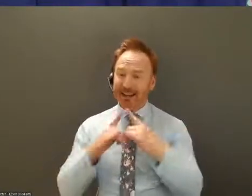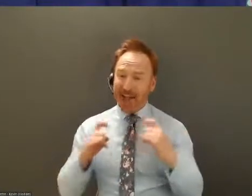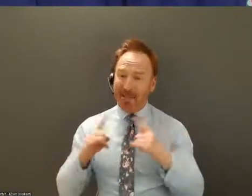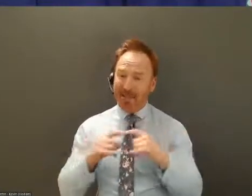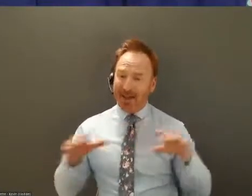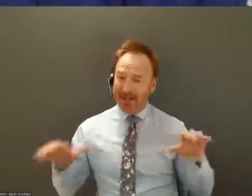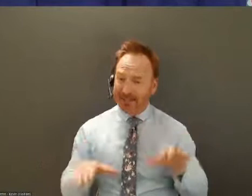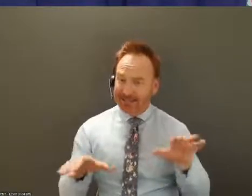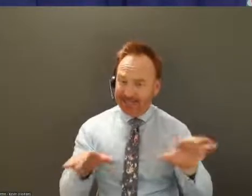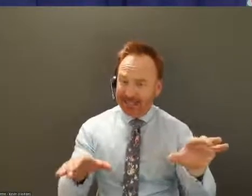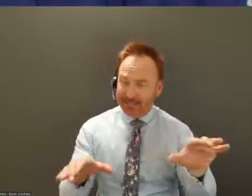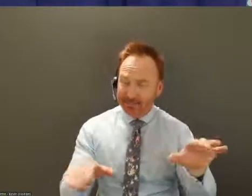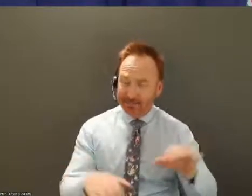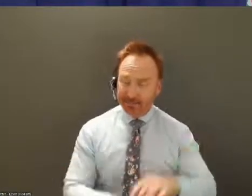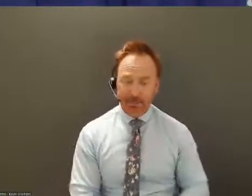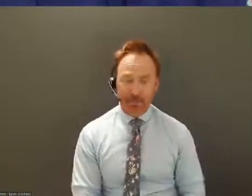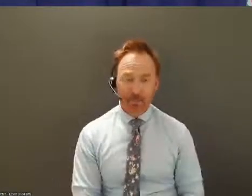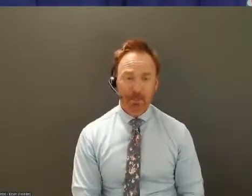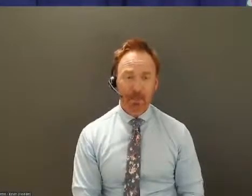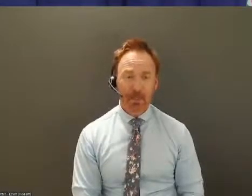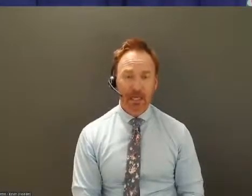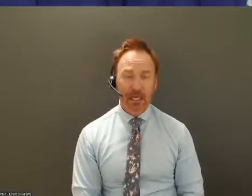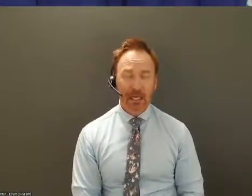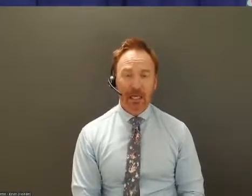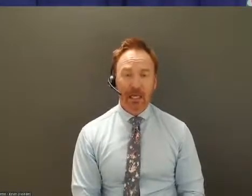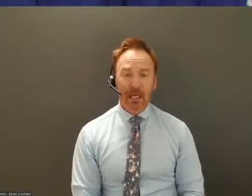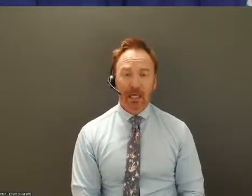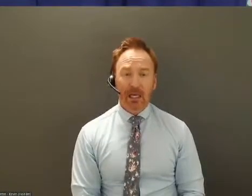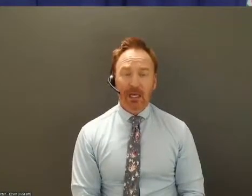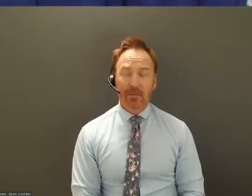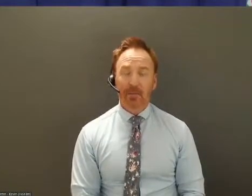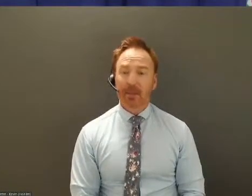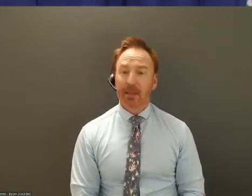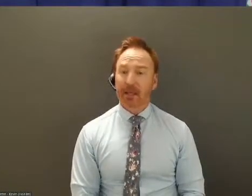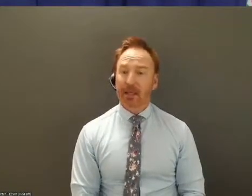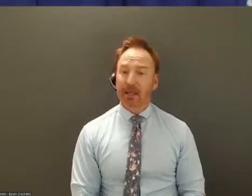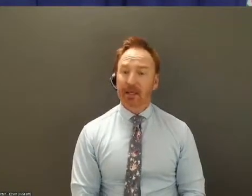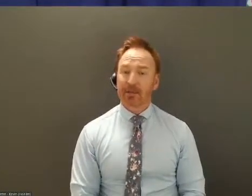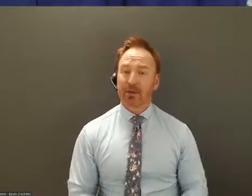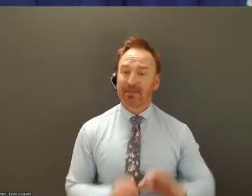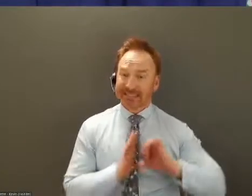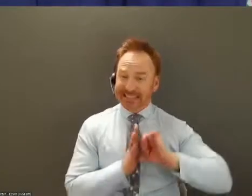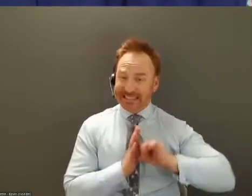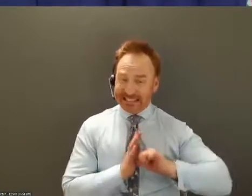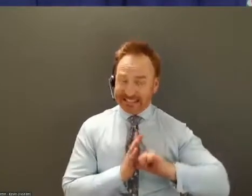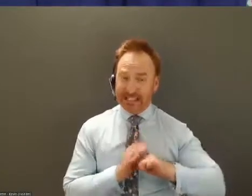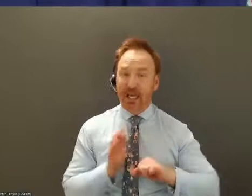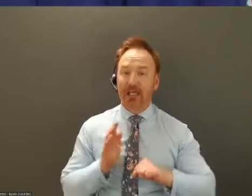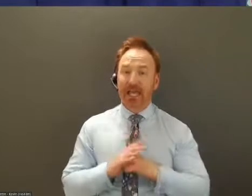helping us out of this current outbreak but more important is a high vaccine uptake will help us